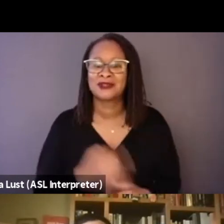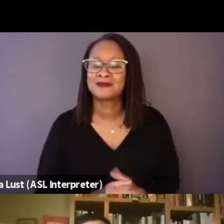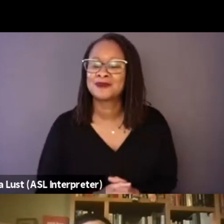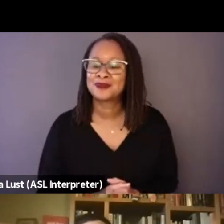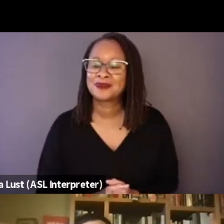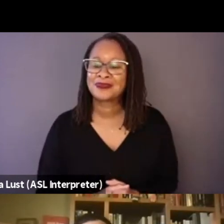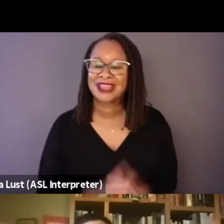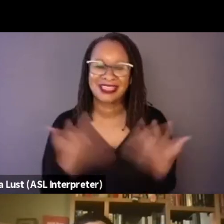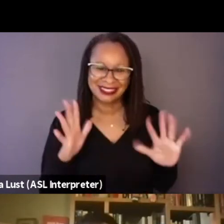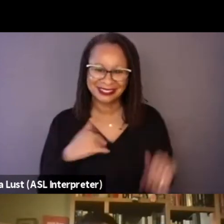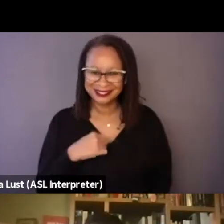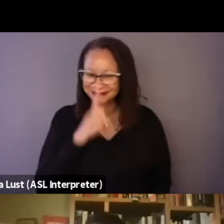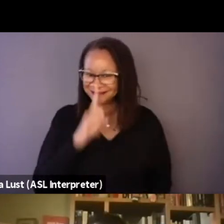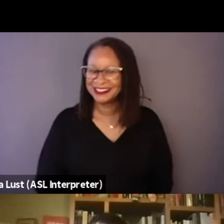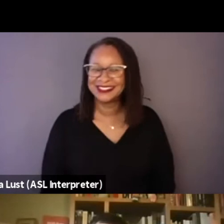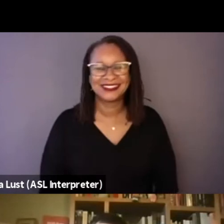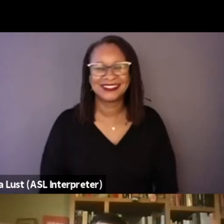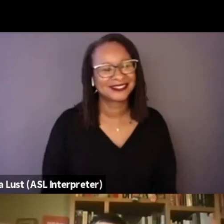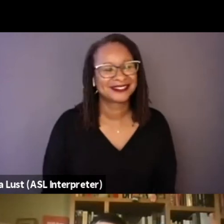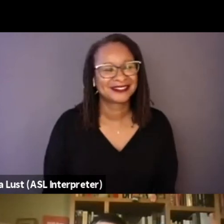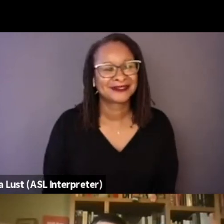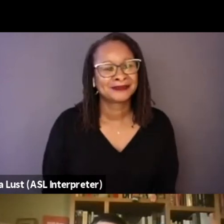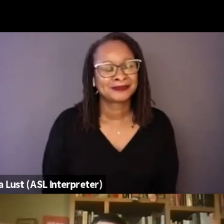That's it. (chuckles) Amar?